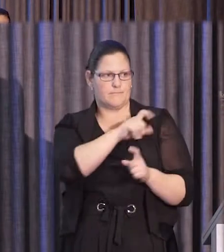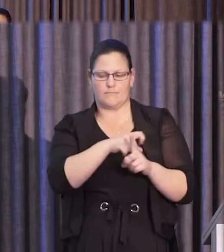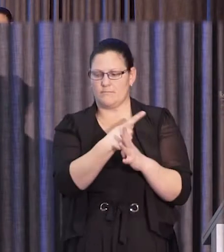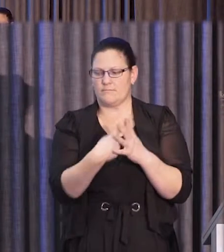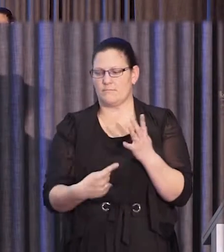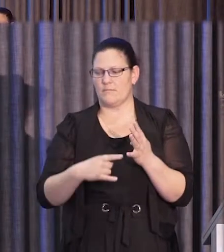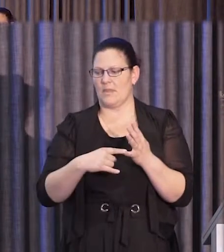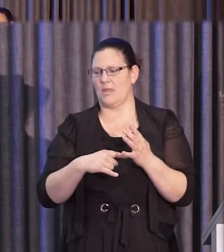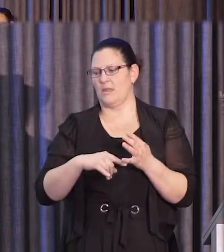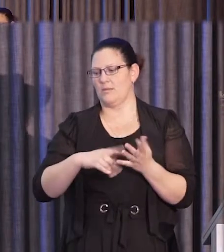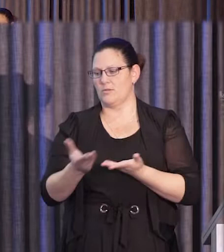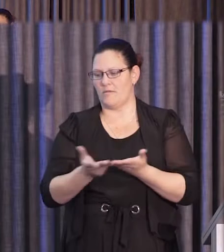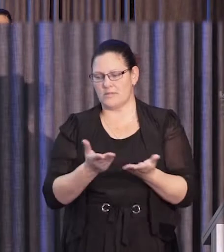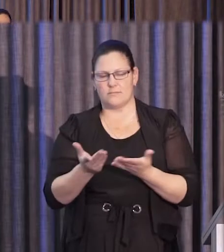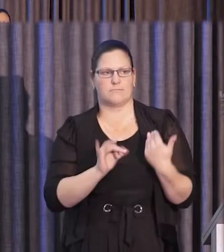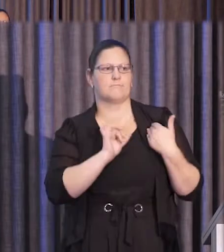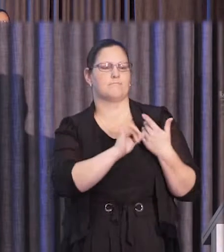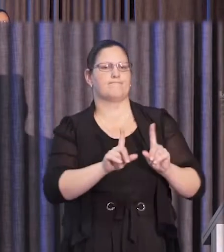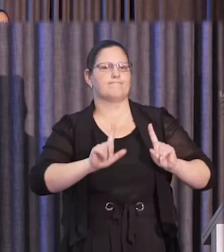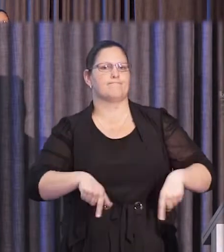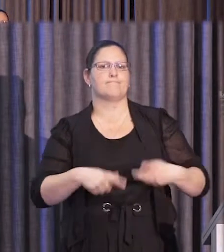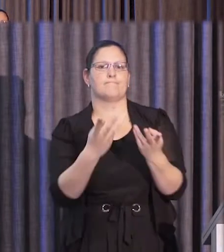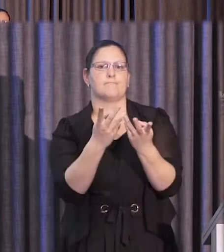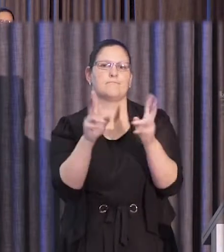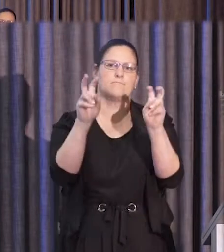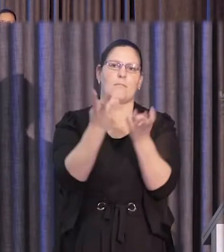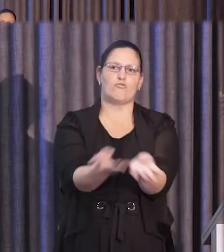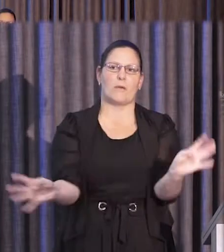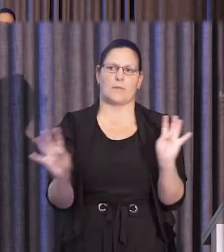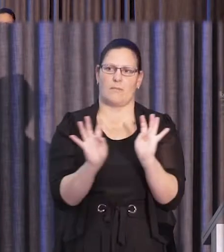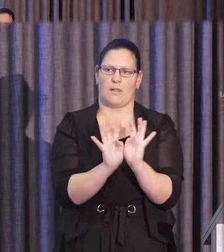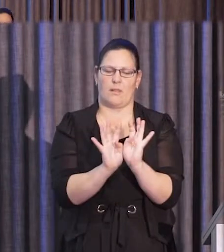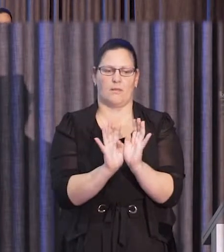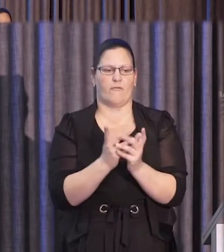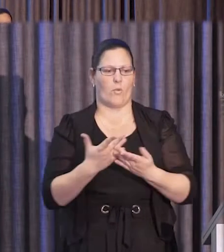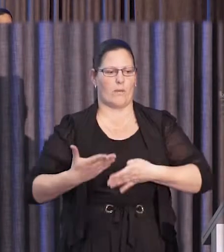has instigated a round table in relation to particularly employment for people with disabilities,